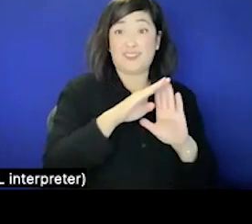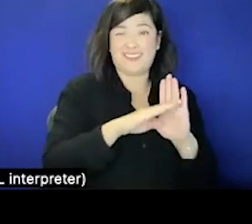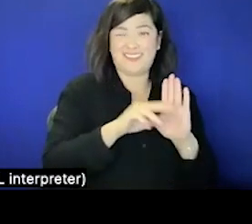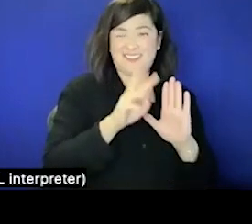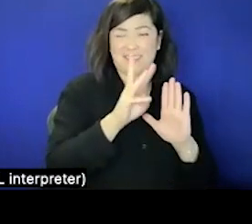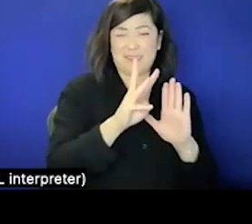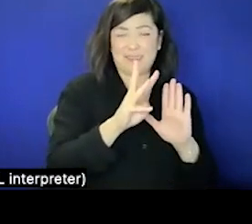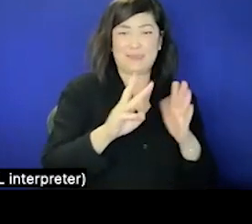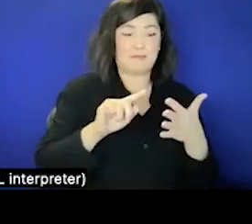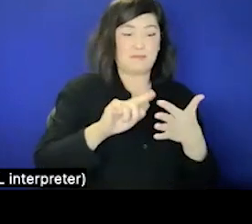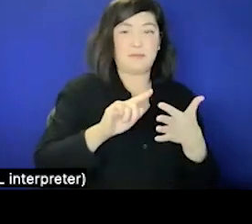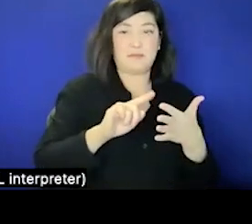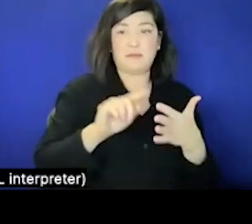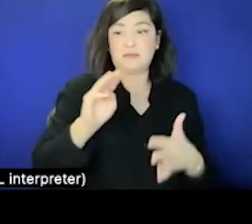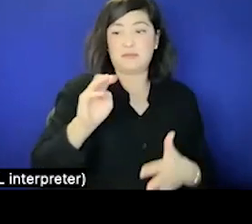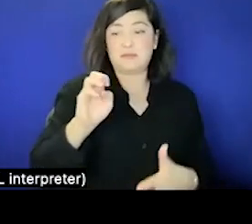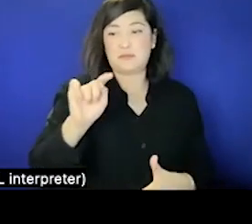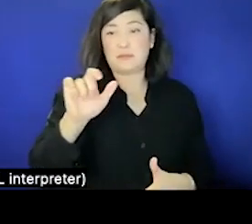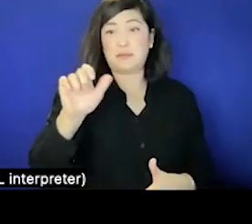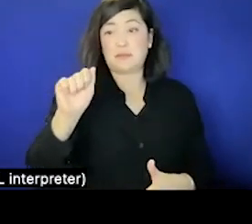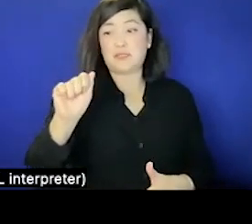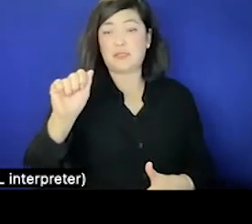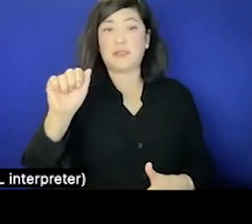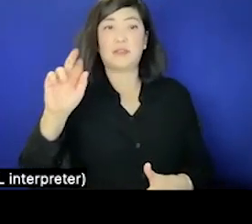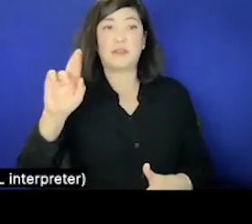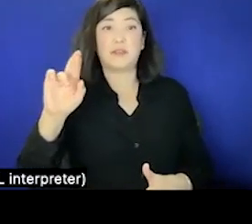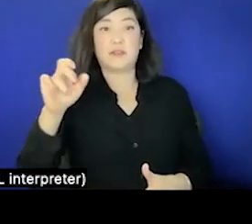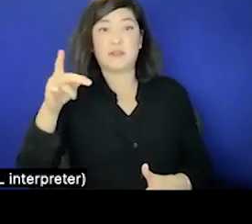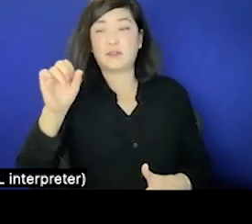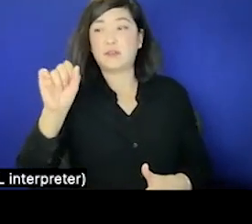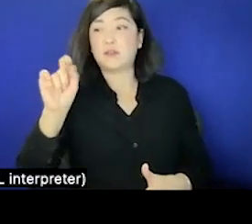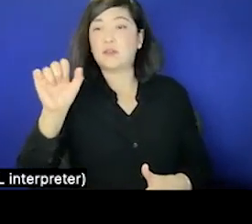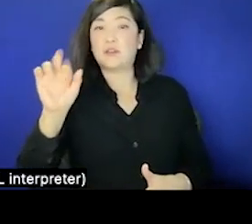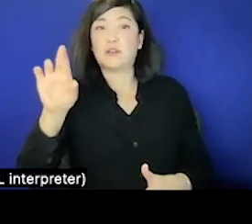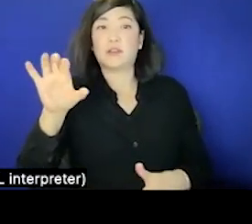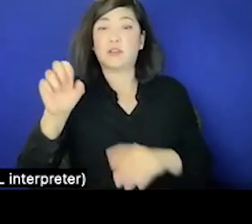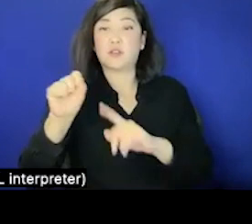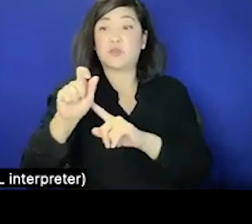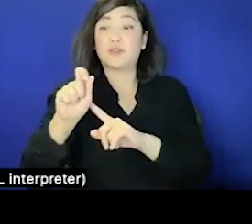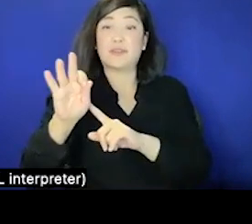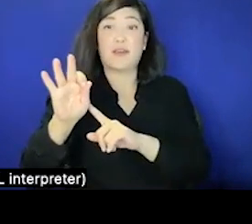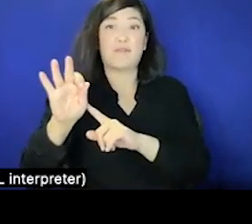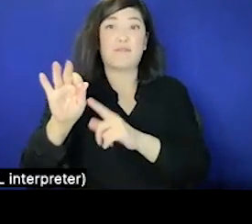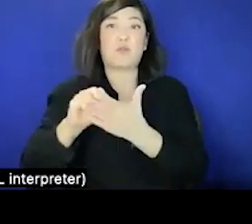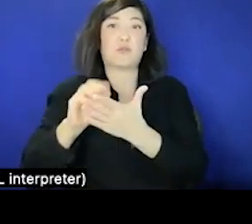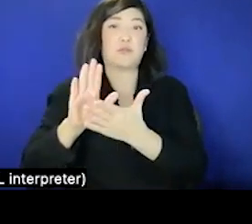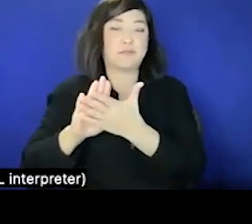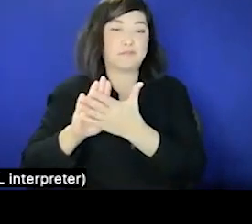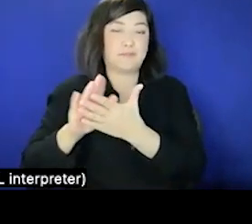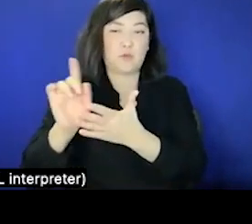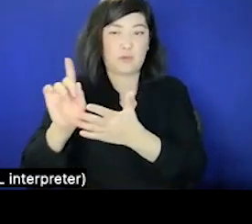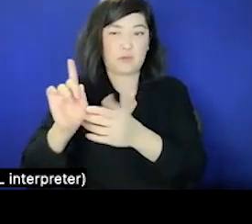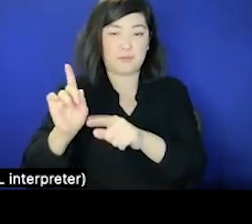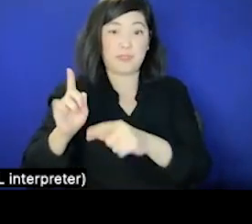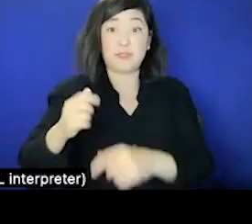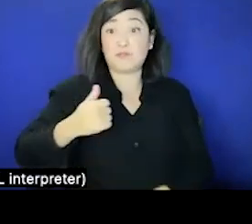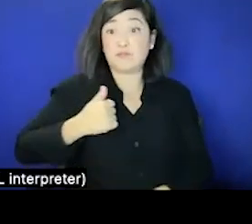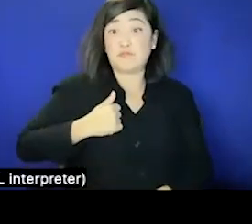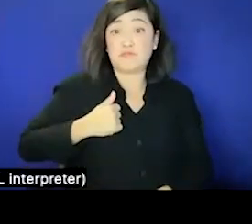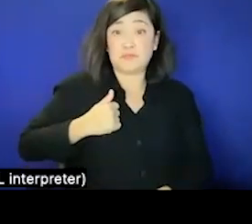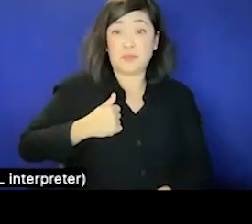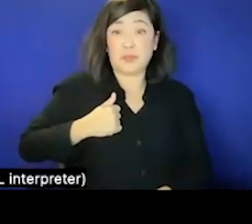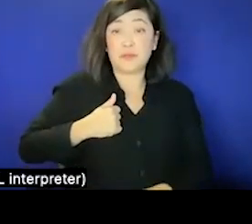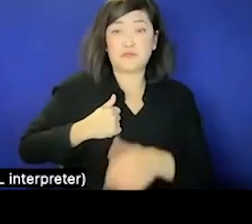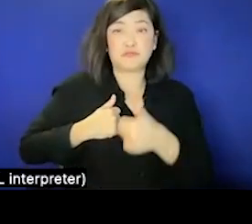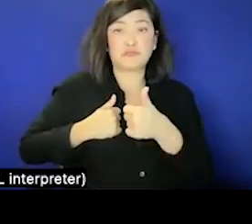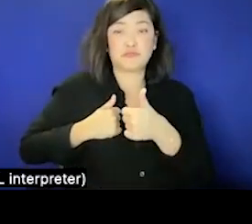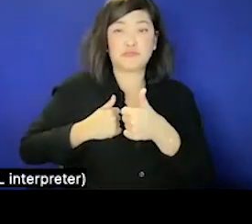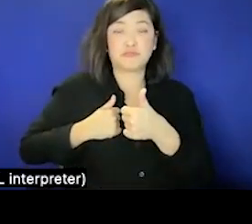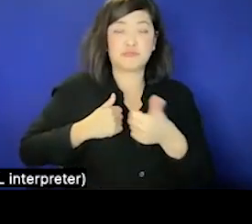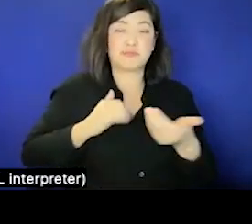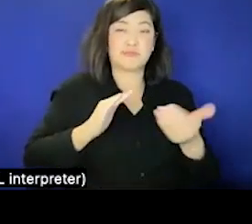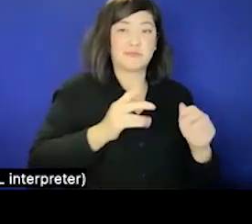metadata repositories of record. Canada is in a much better position than the U.S. in this regard,